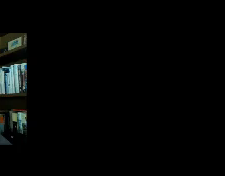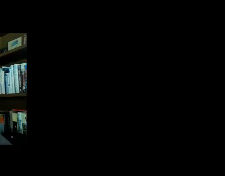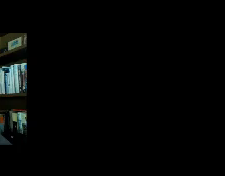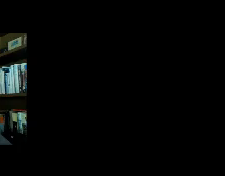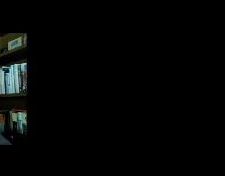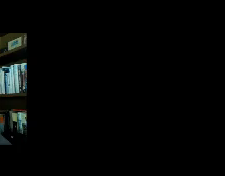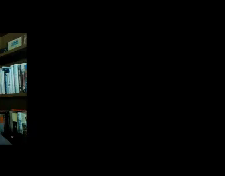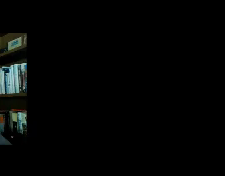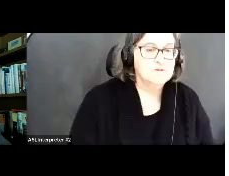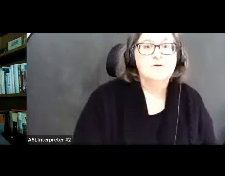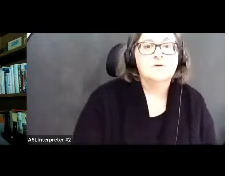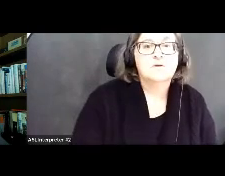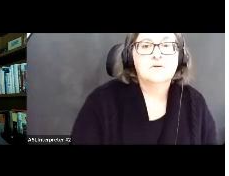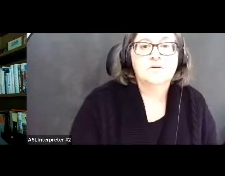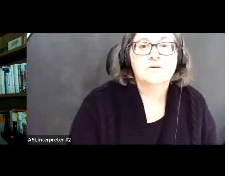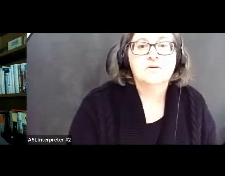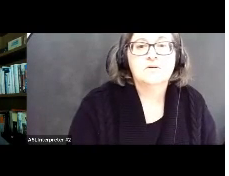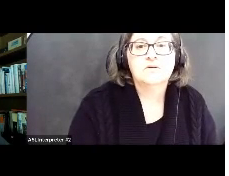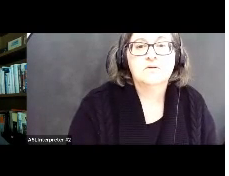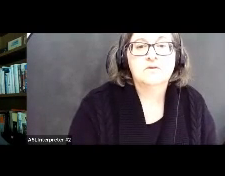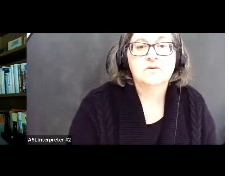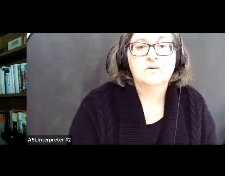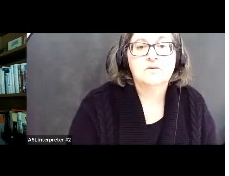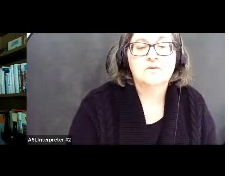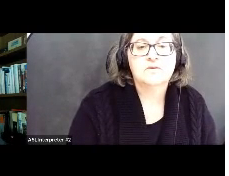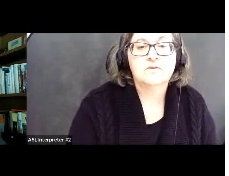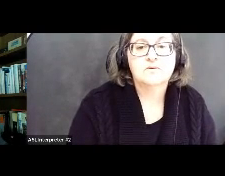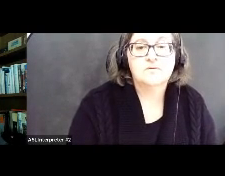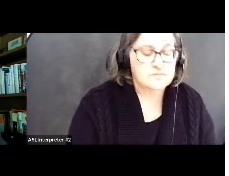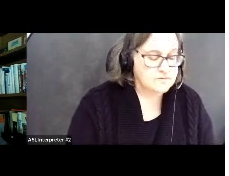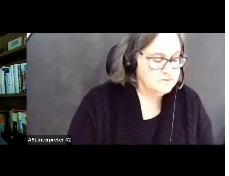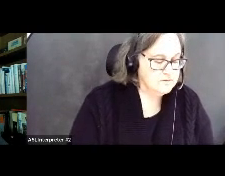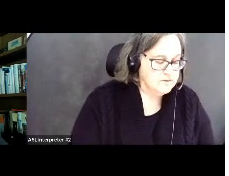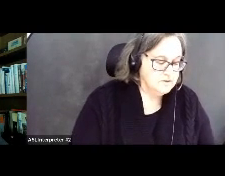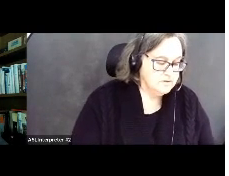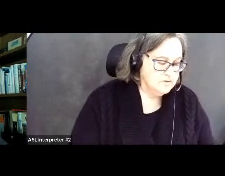that you're going to need to know. Participants will be in listen only mode during the Webinar.